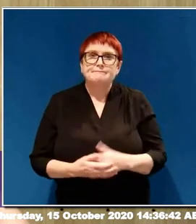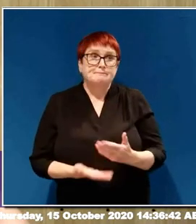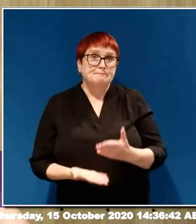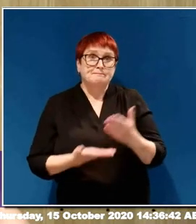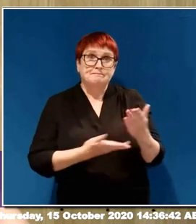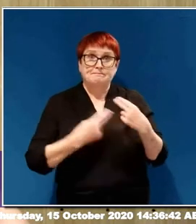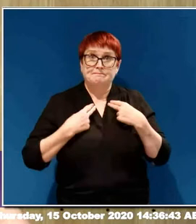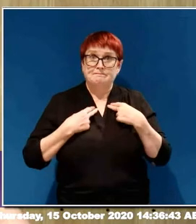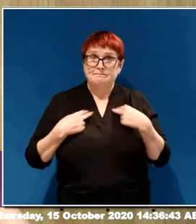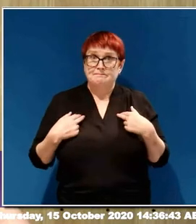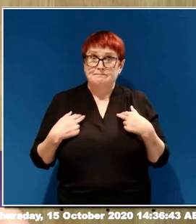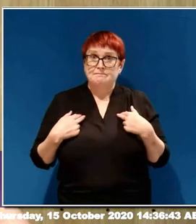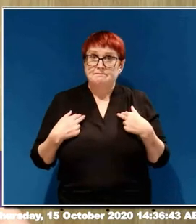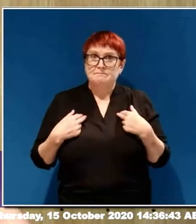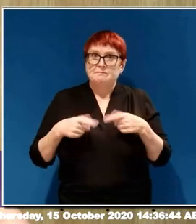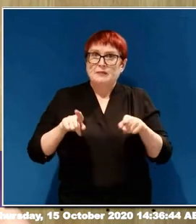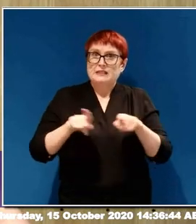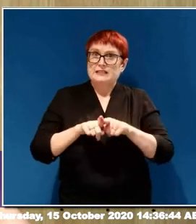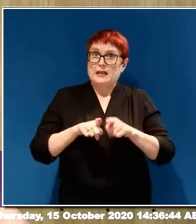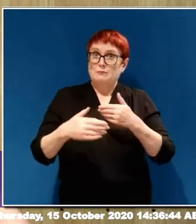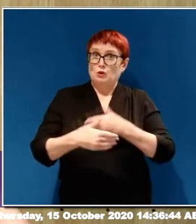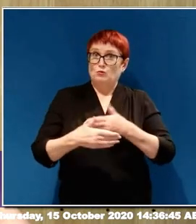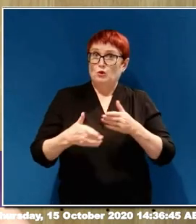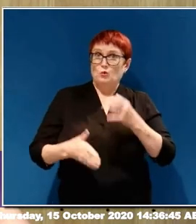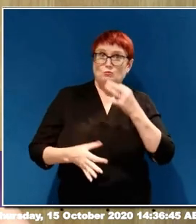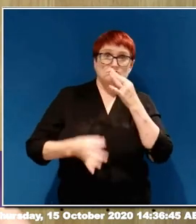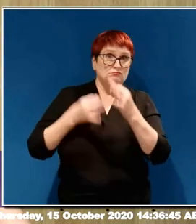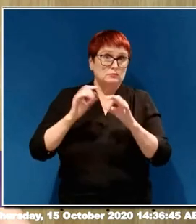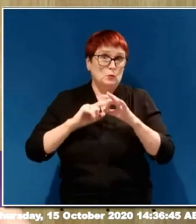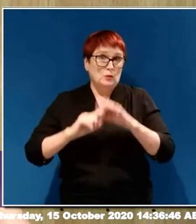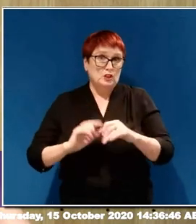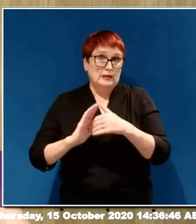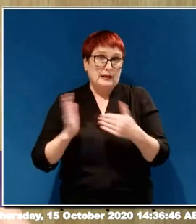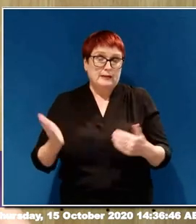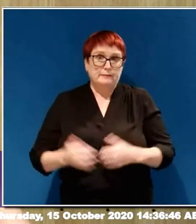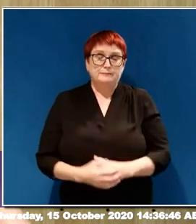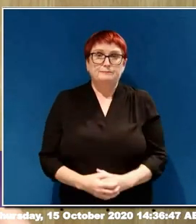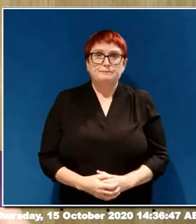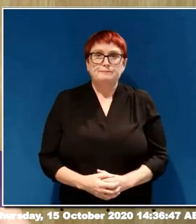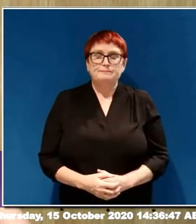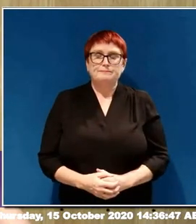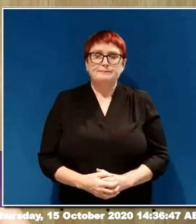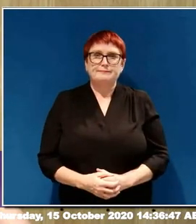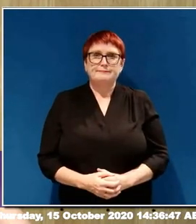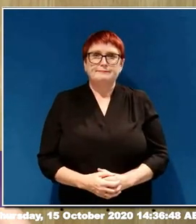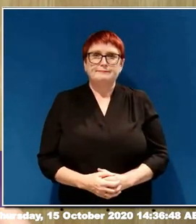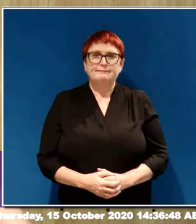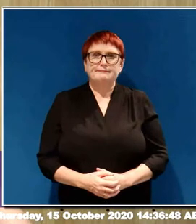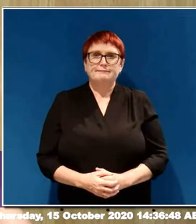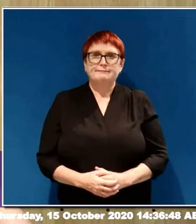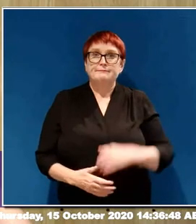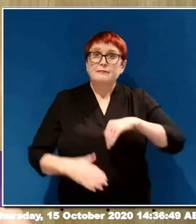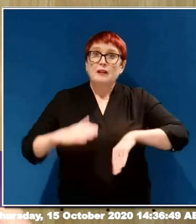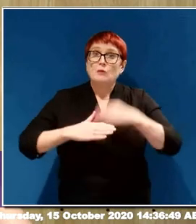ask you some questions now. I am, thank you. Your full name, please. Emma Louise Haythorpe.